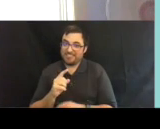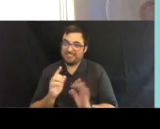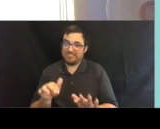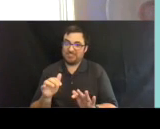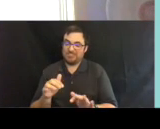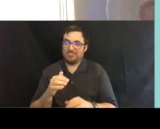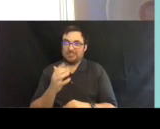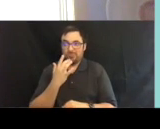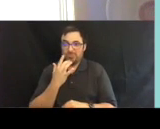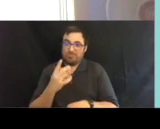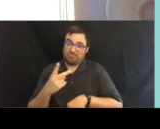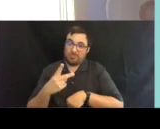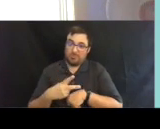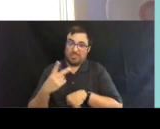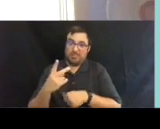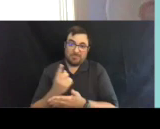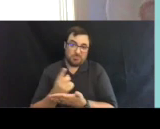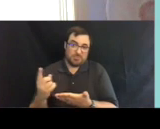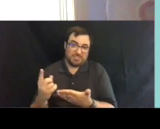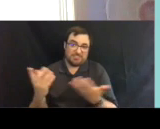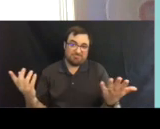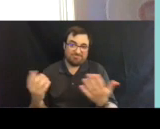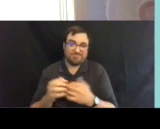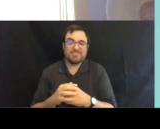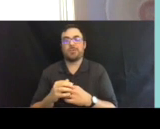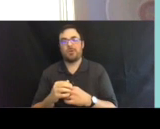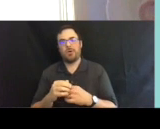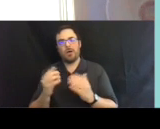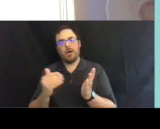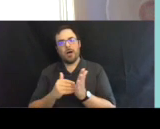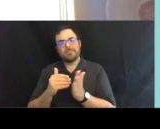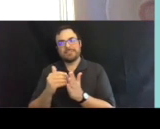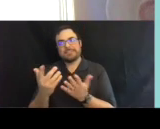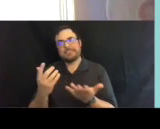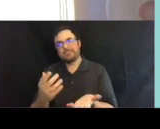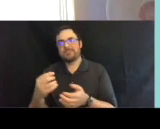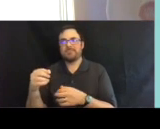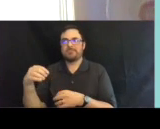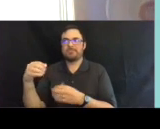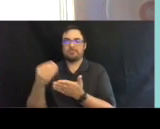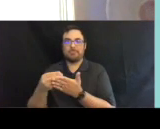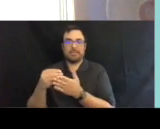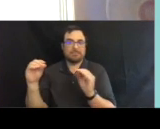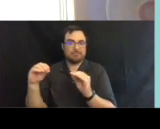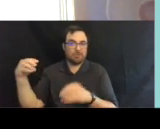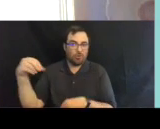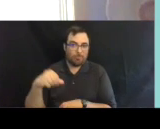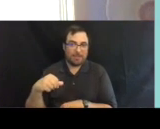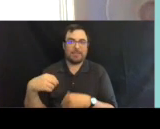a week, that was great for me. But a lot of times, you know monetarily, if insurance wasn't covering anything, once a week was what I could get if I'm